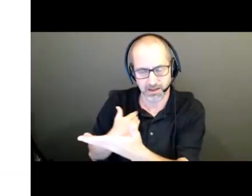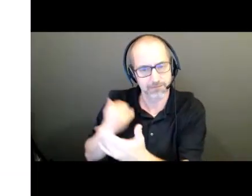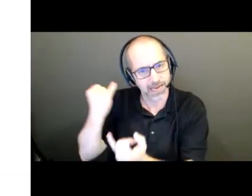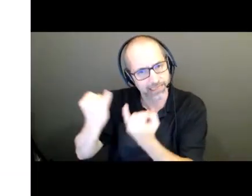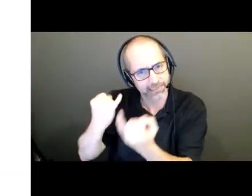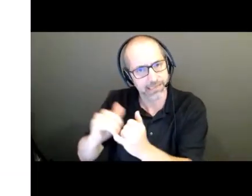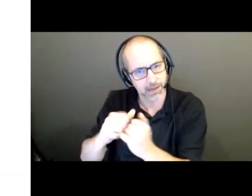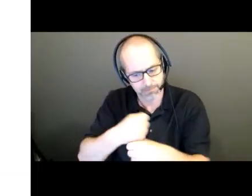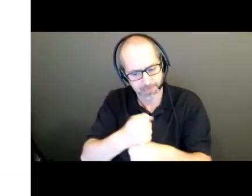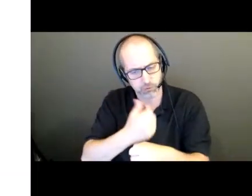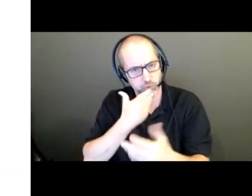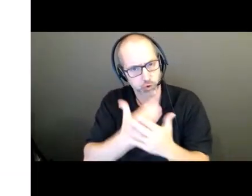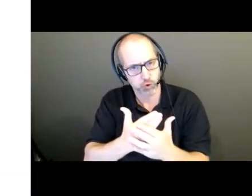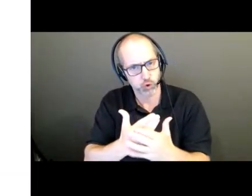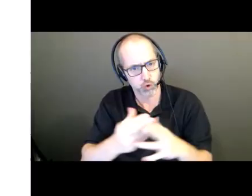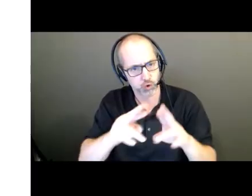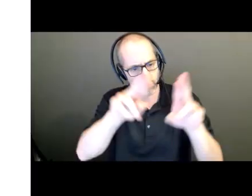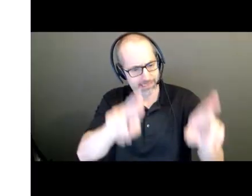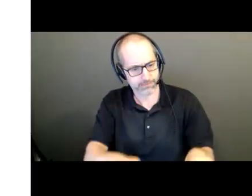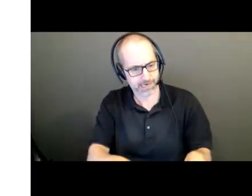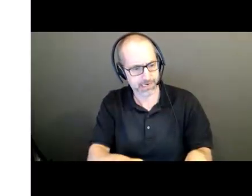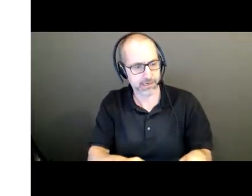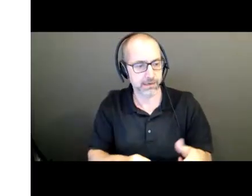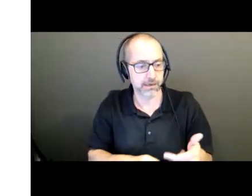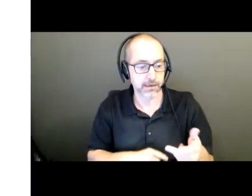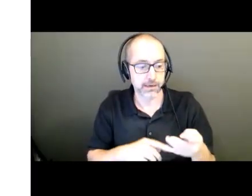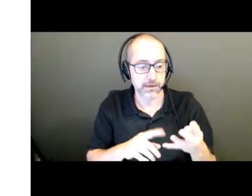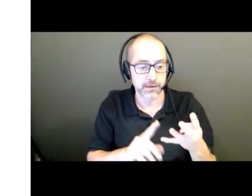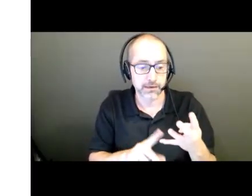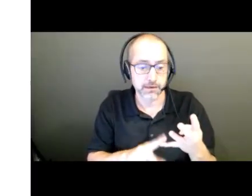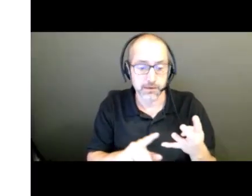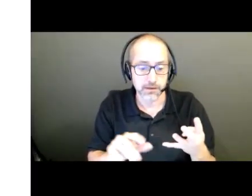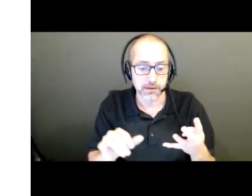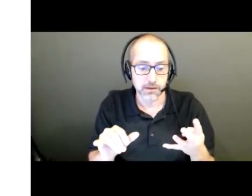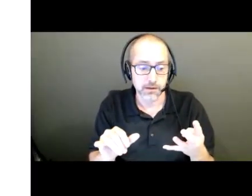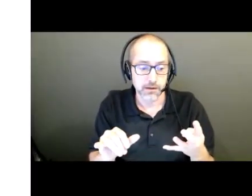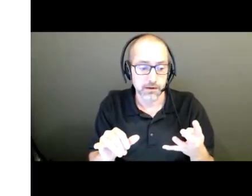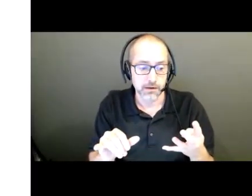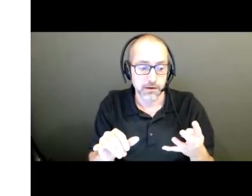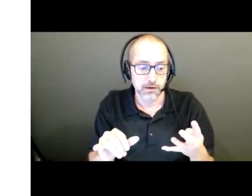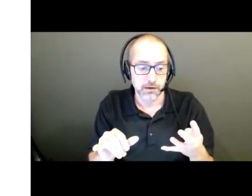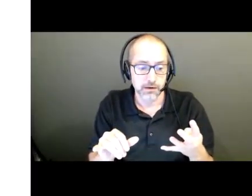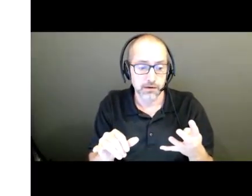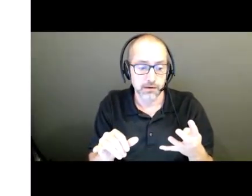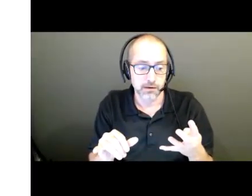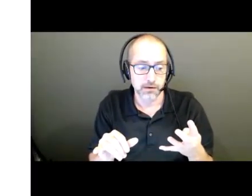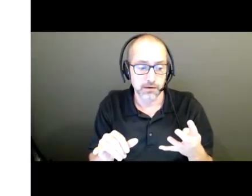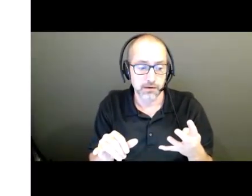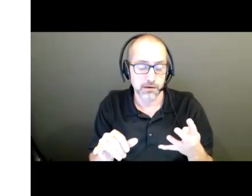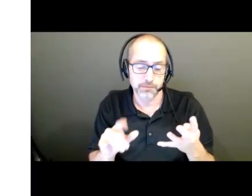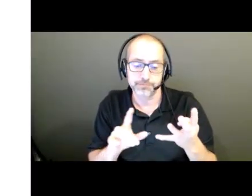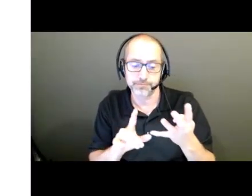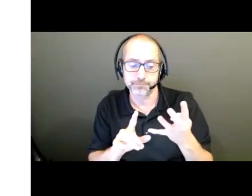as well as a dedicated section where we're providing updates on the recent